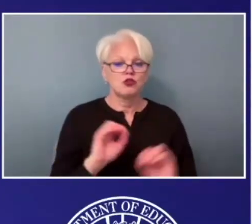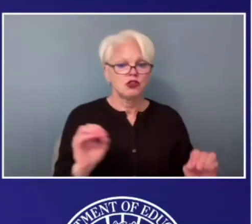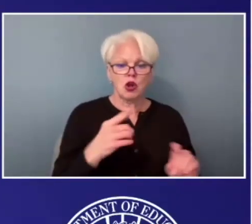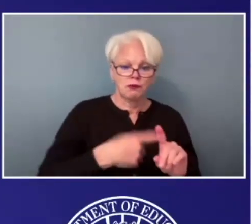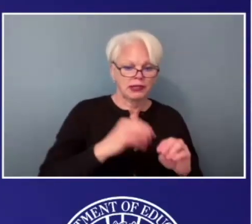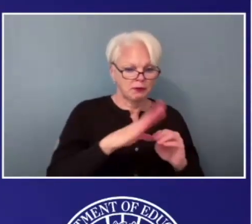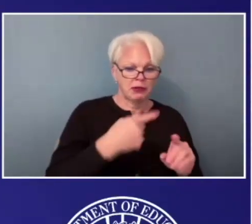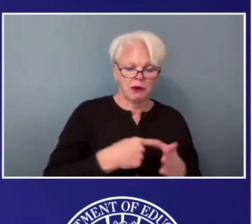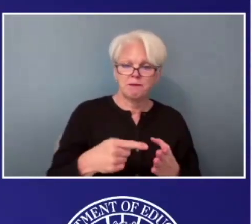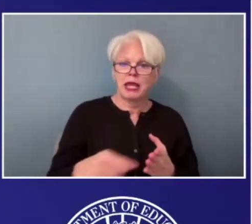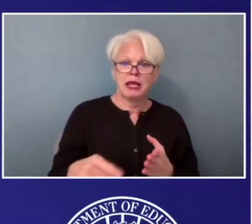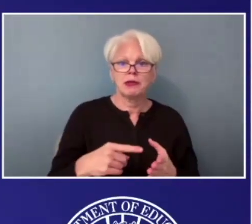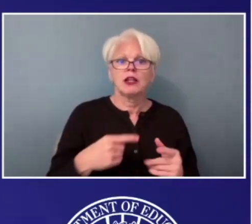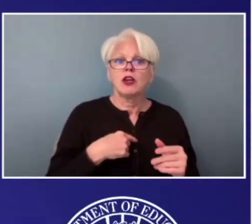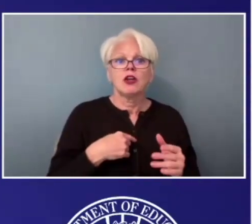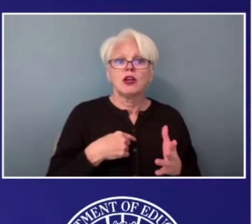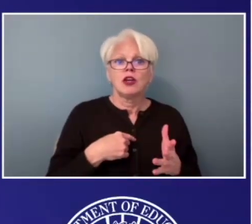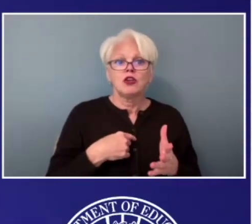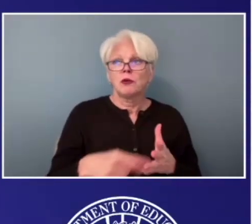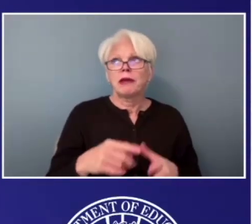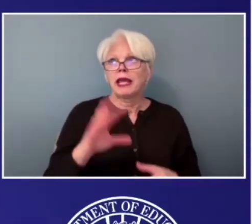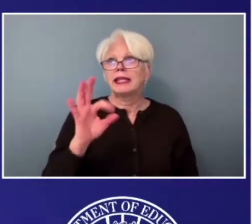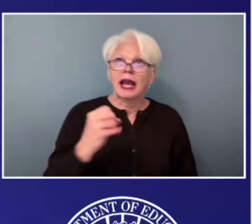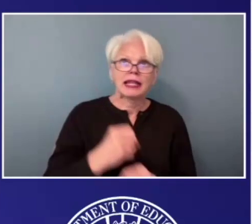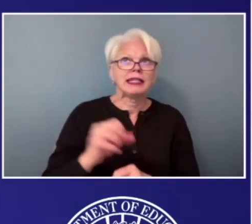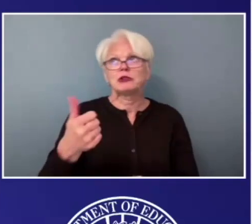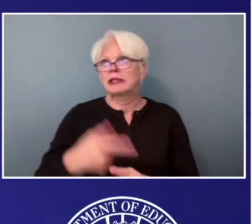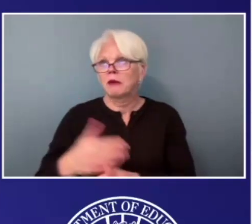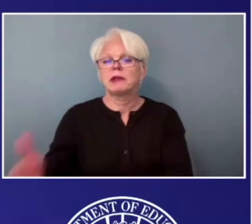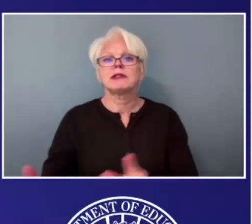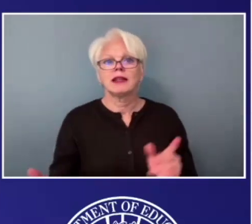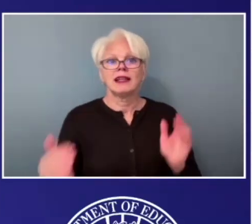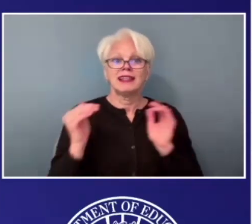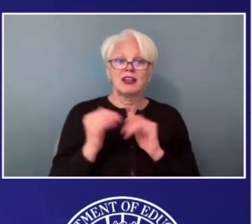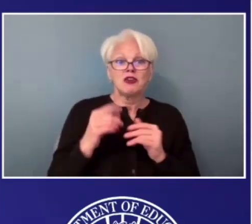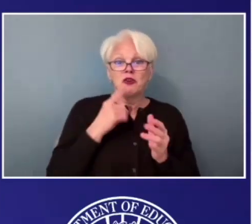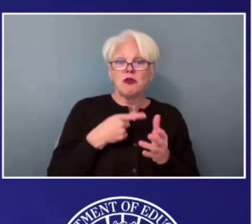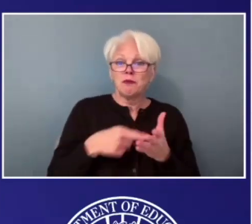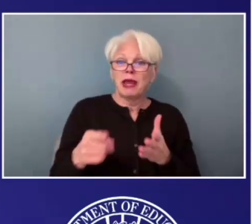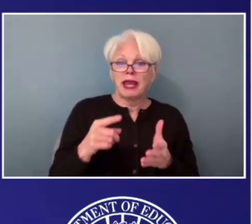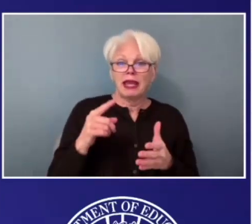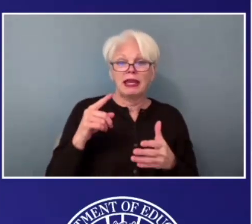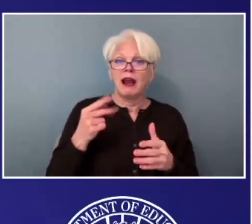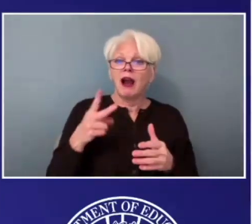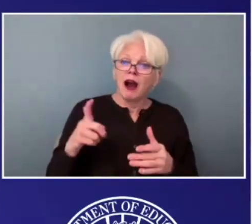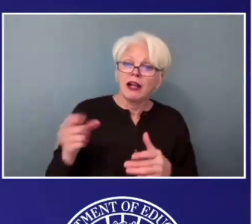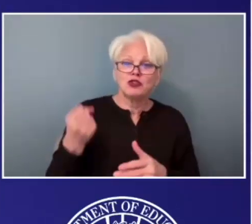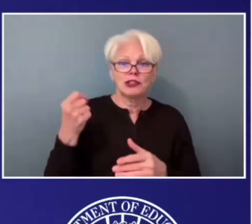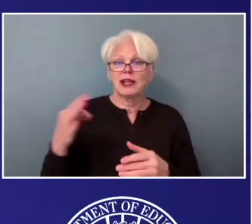you're going to pay all the way out nine years, ten months, and you're going to pay hundreds of dollars of interest because there's no monthly minimum payment. That's